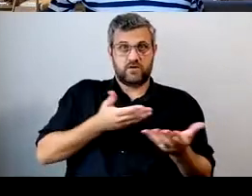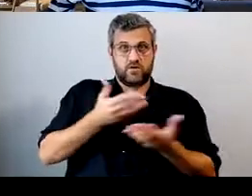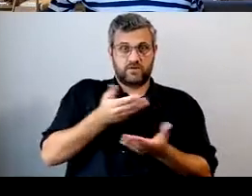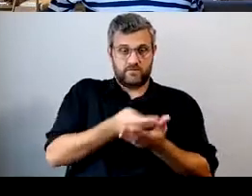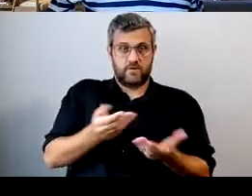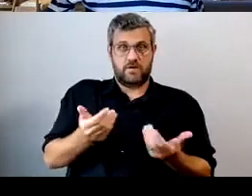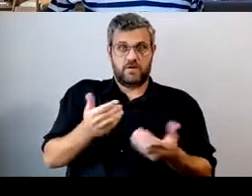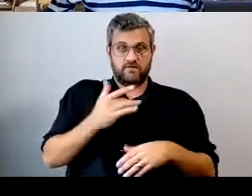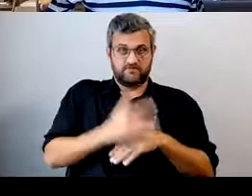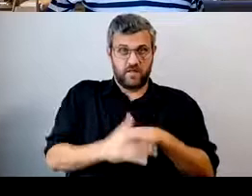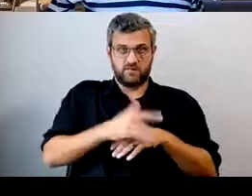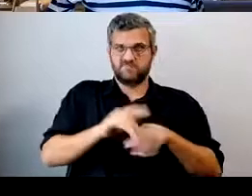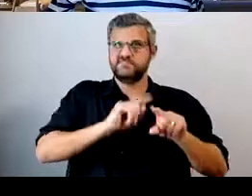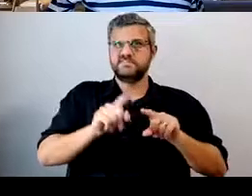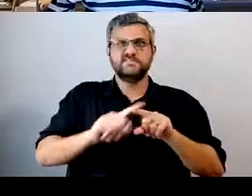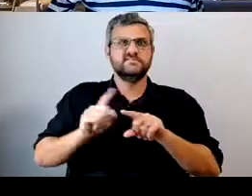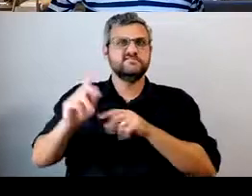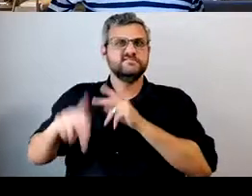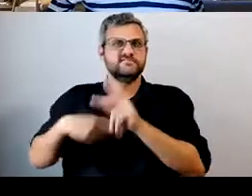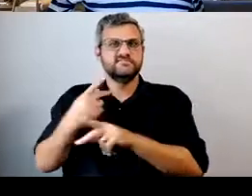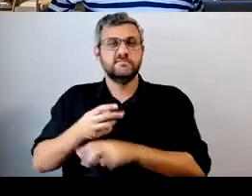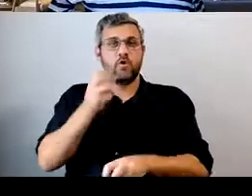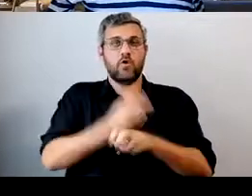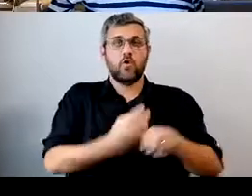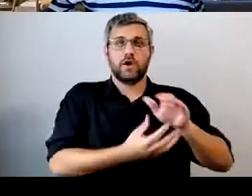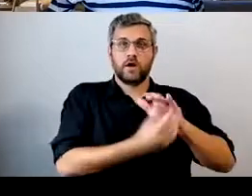in a variety of formats, like a hard copy, large print,